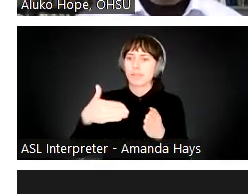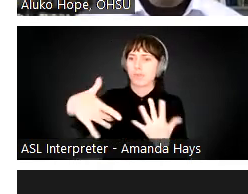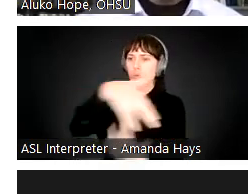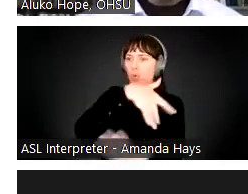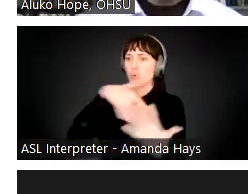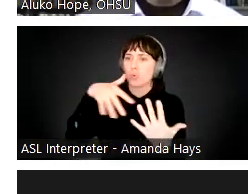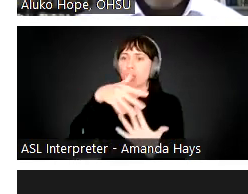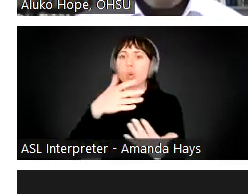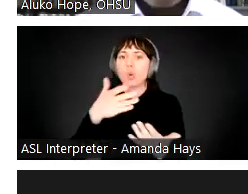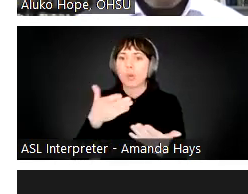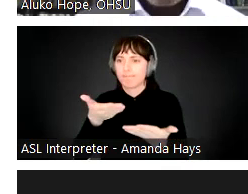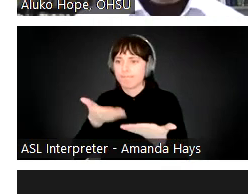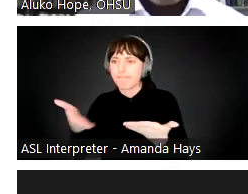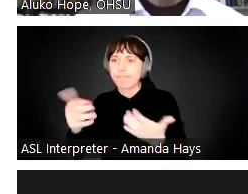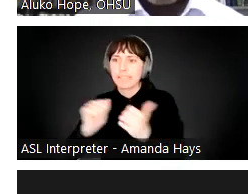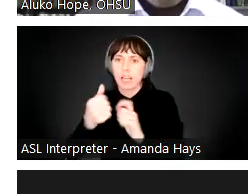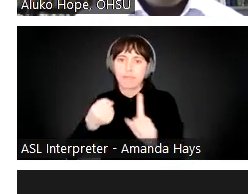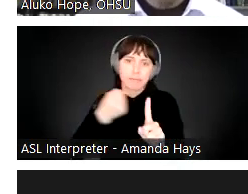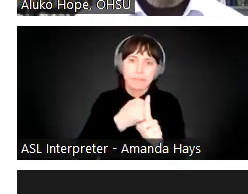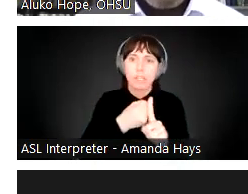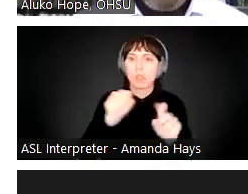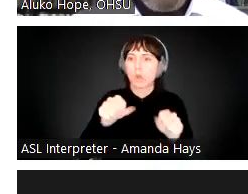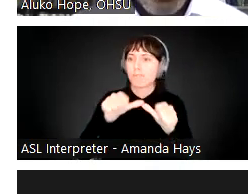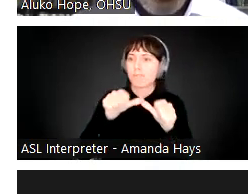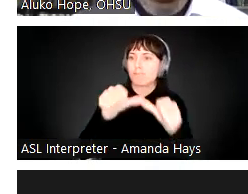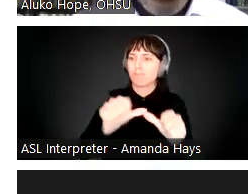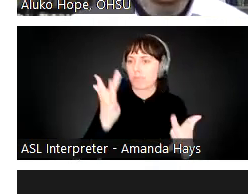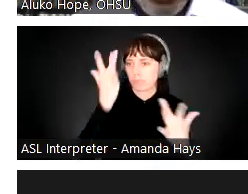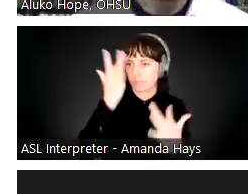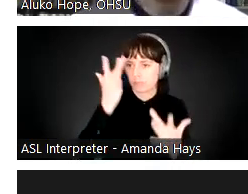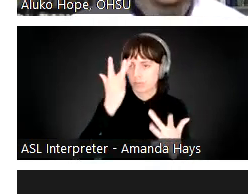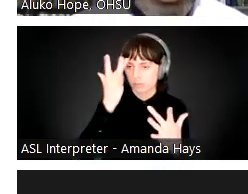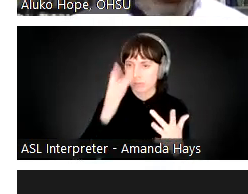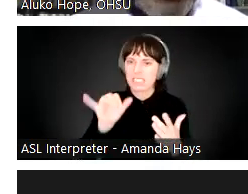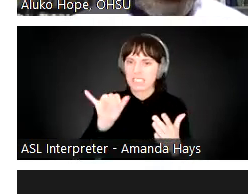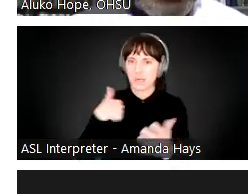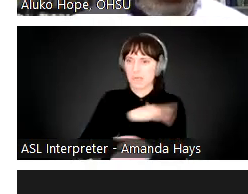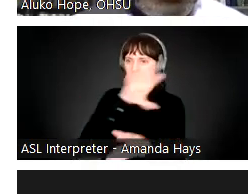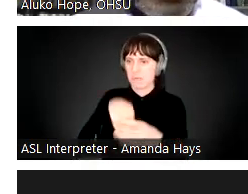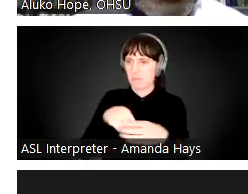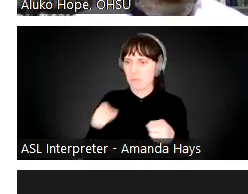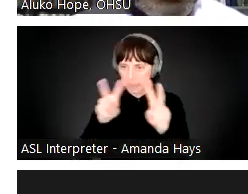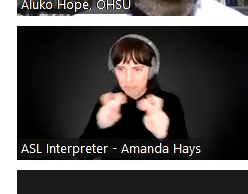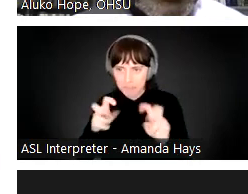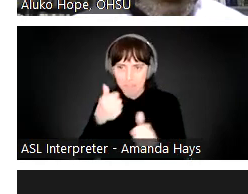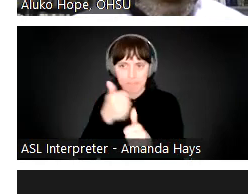progress or sustain in the way we manage each patient. Next slide.